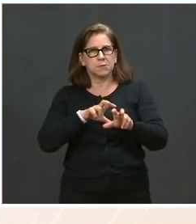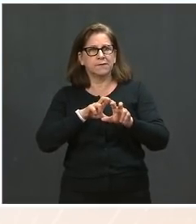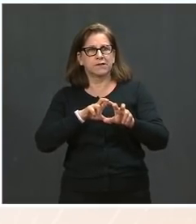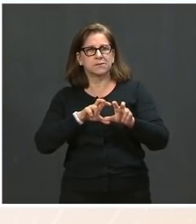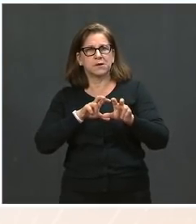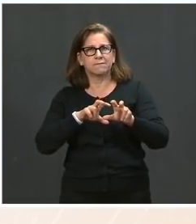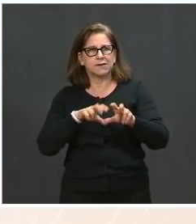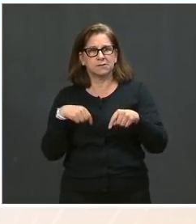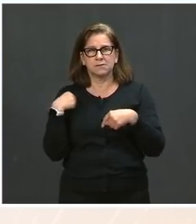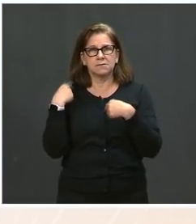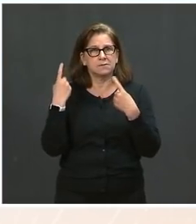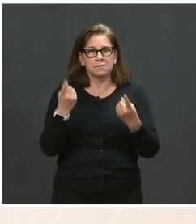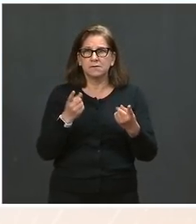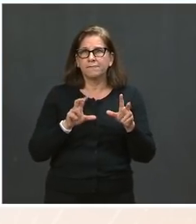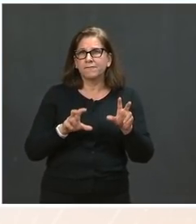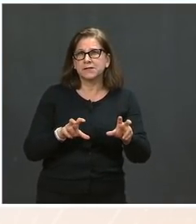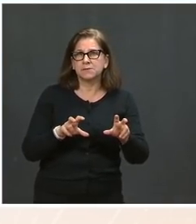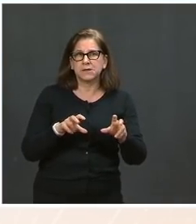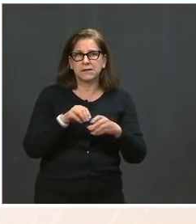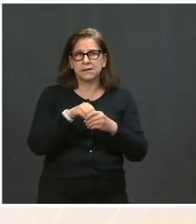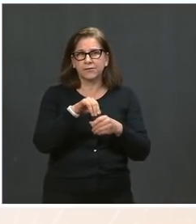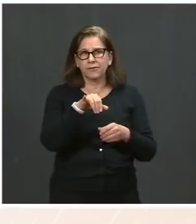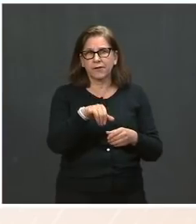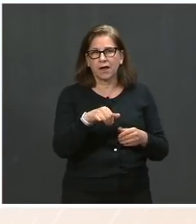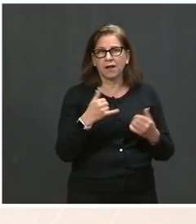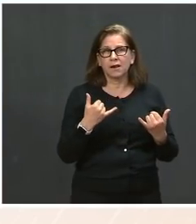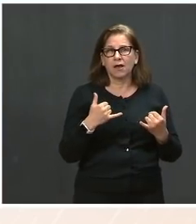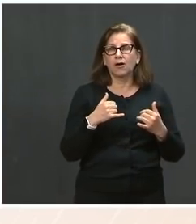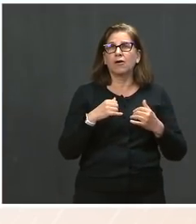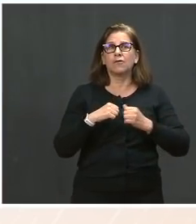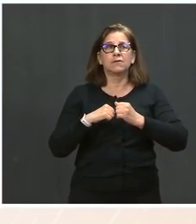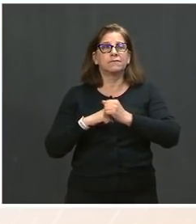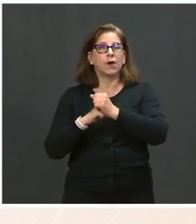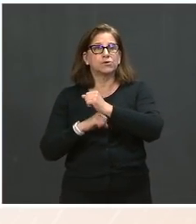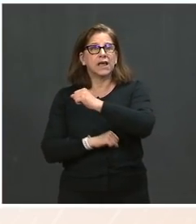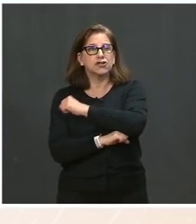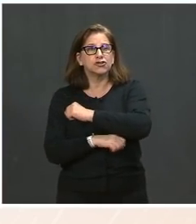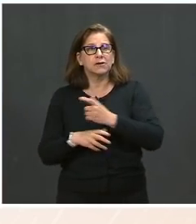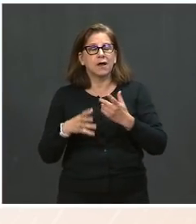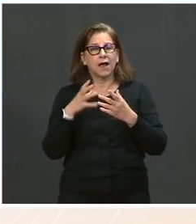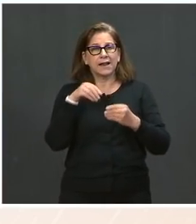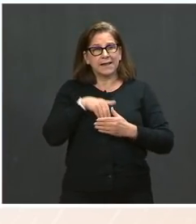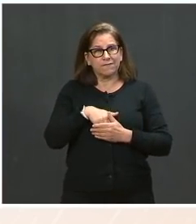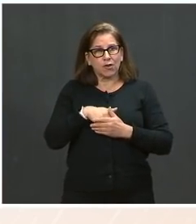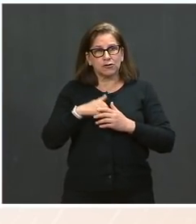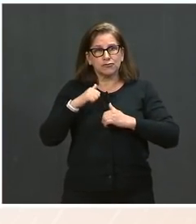Infrastructure, as you know, is now the smallest share of our economy since World War Two.